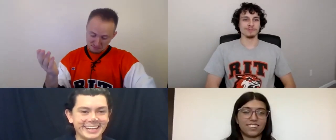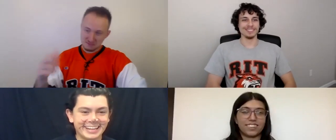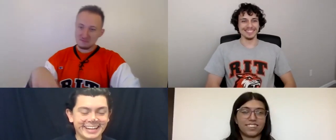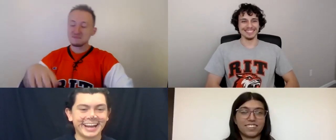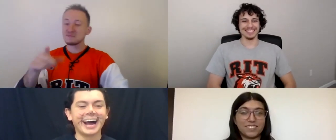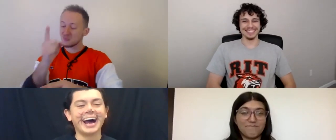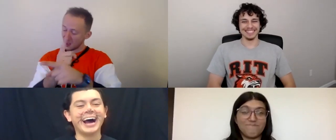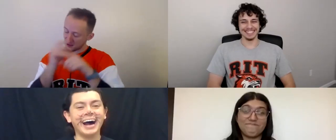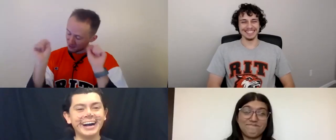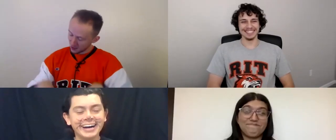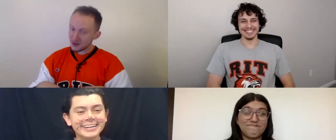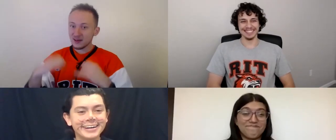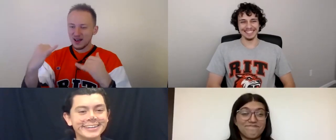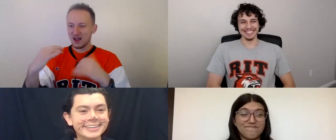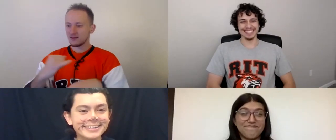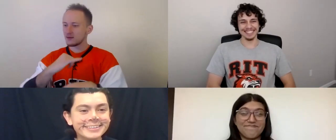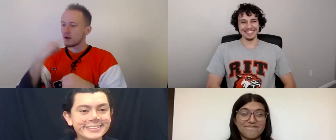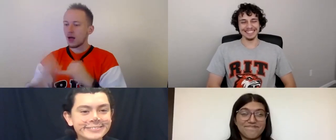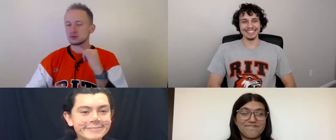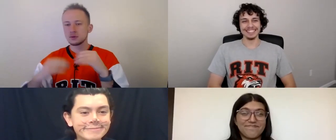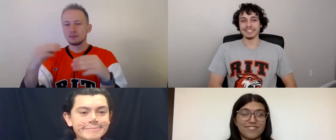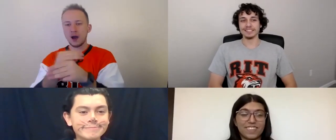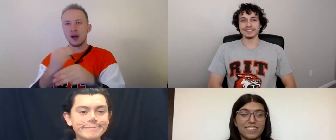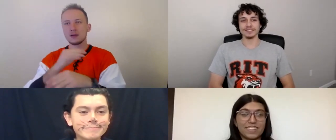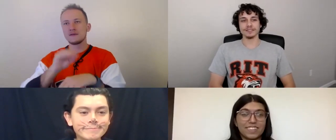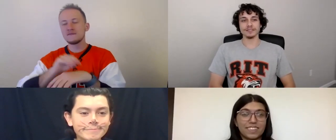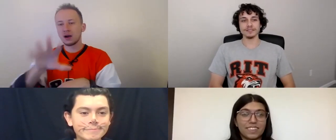Matt: We can definitely do that. Ok, now the last piece of math advice,